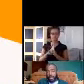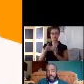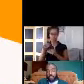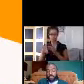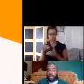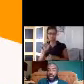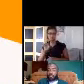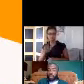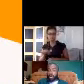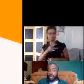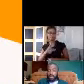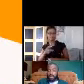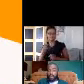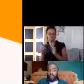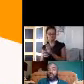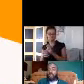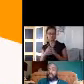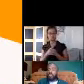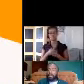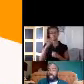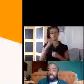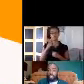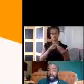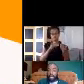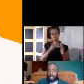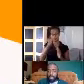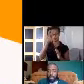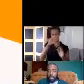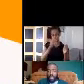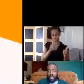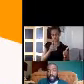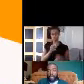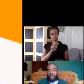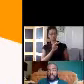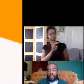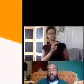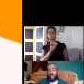was looking at CommunityWise saying we know something needs to change, and we want it,